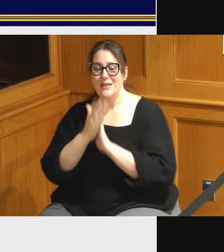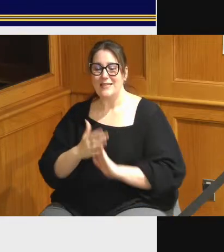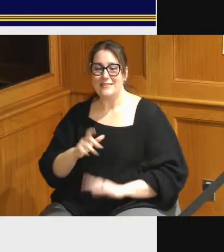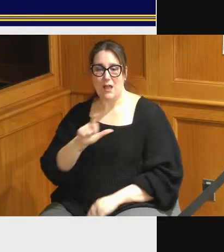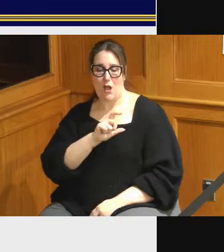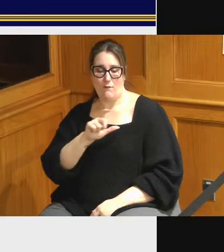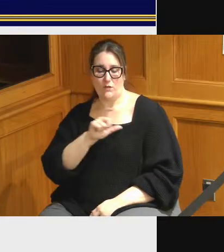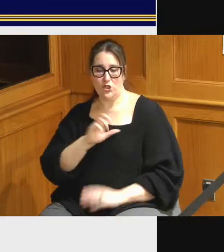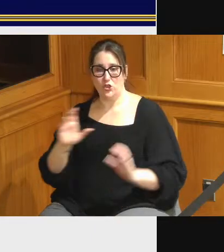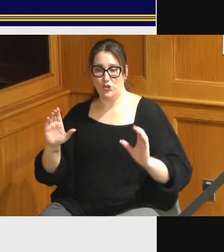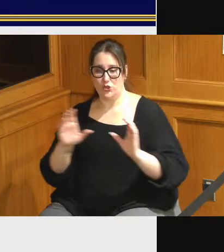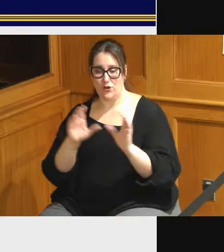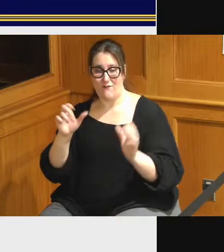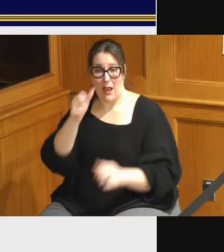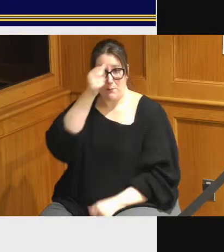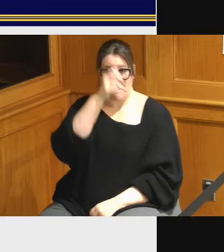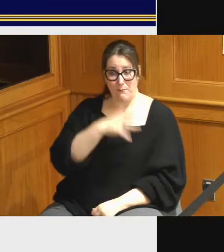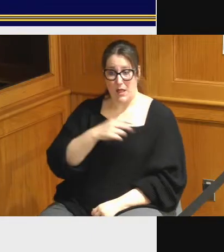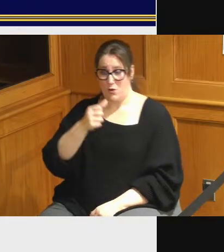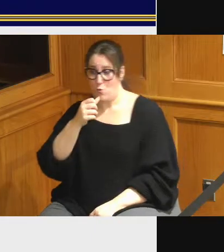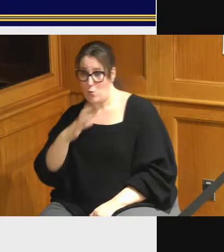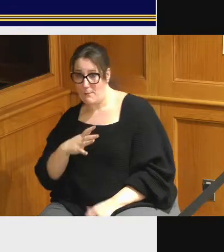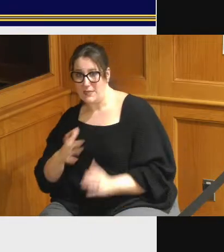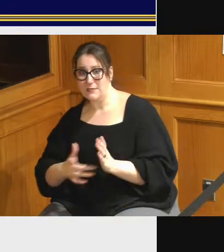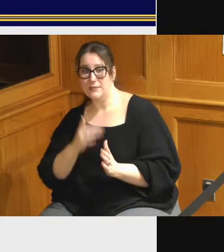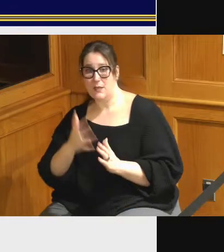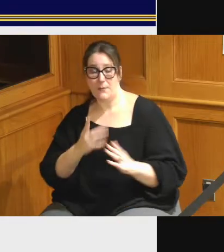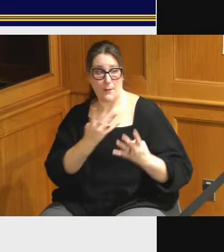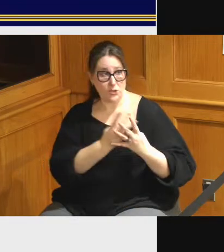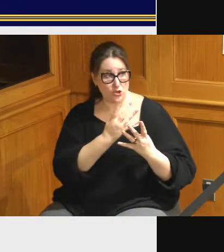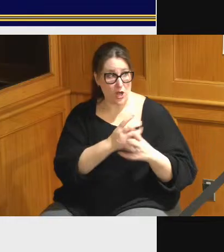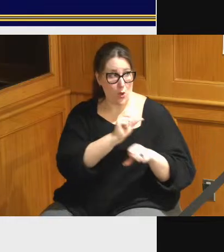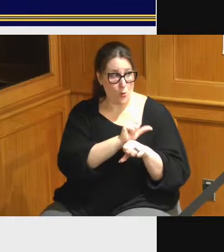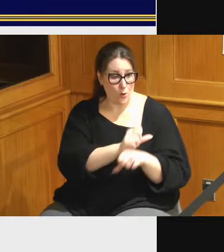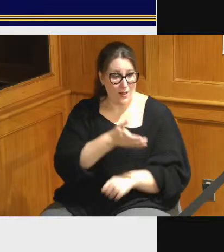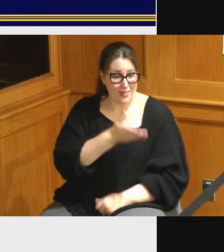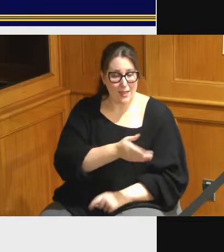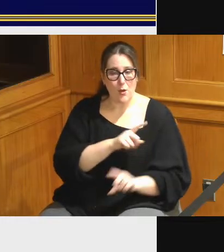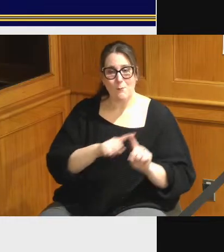those are men and women that sometimes work in the jail often times. But the availability